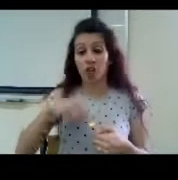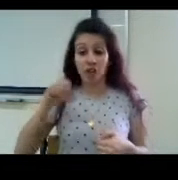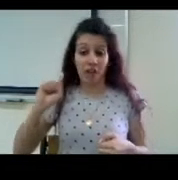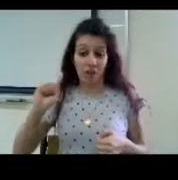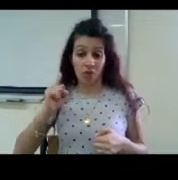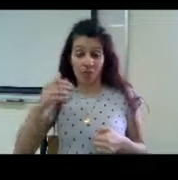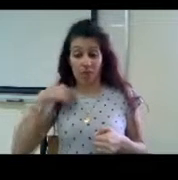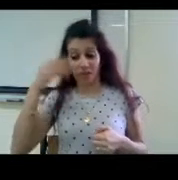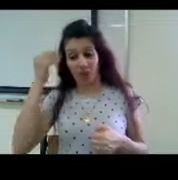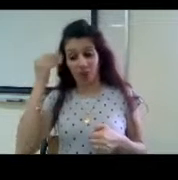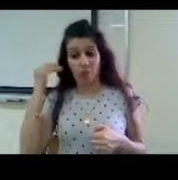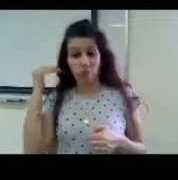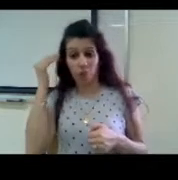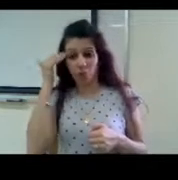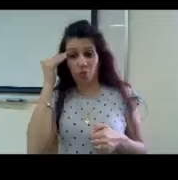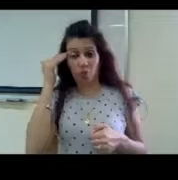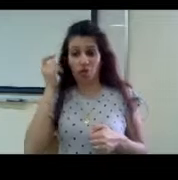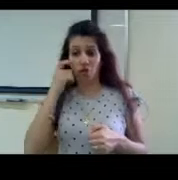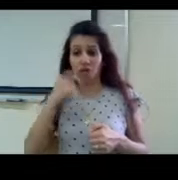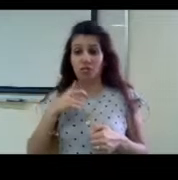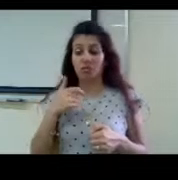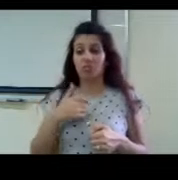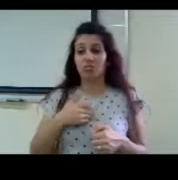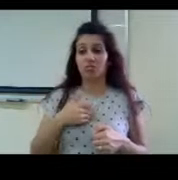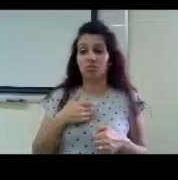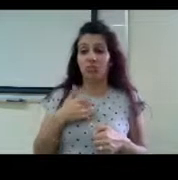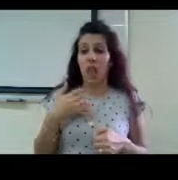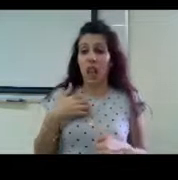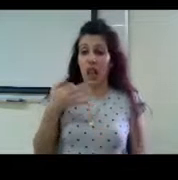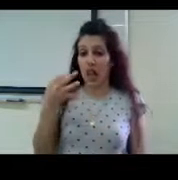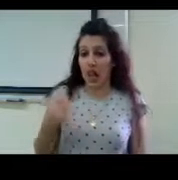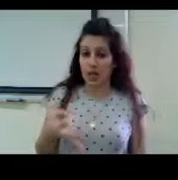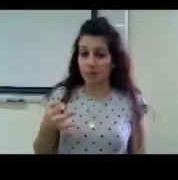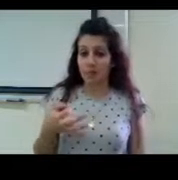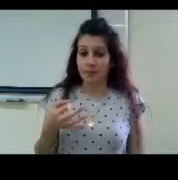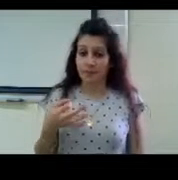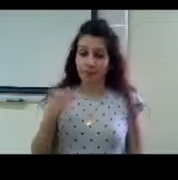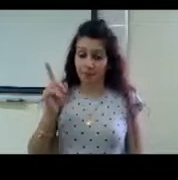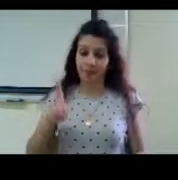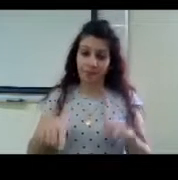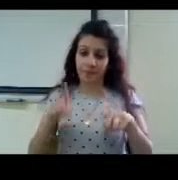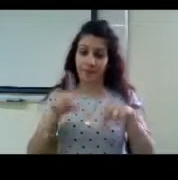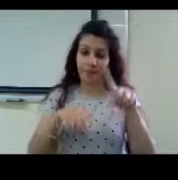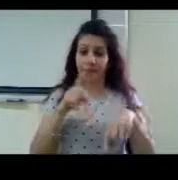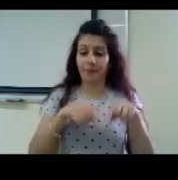on to support in learning about the kovat pandemic our third part is about